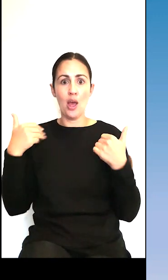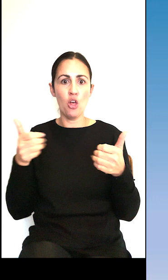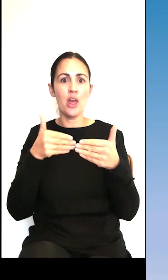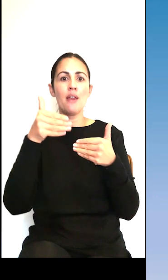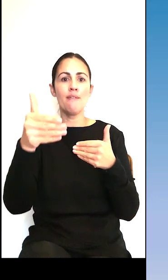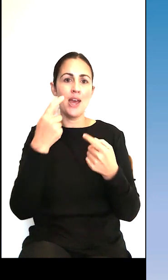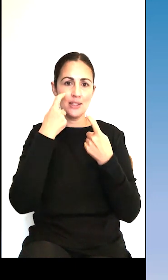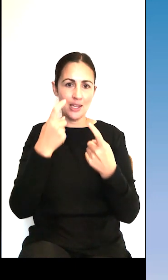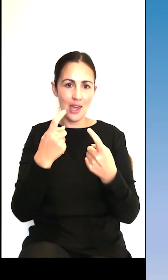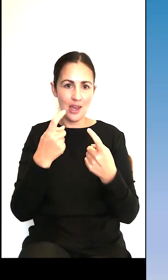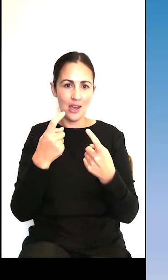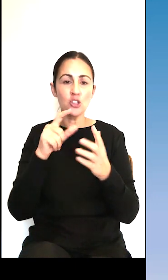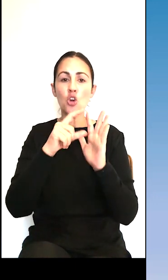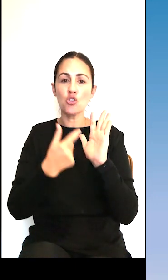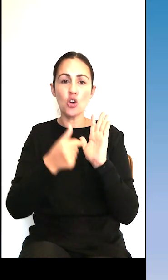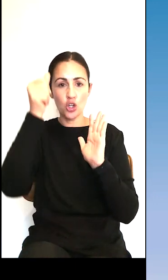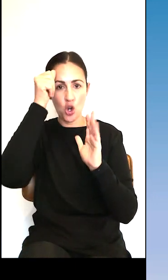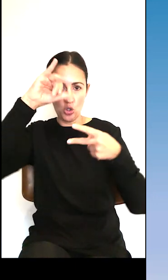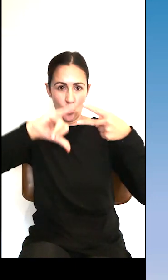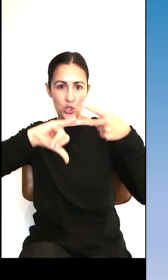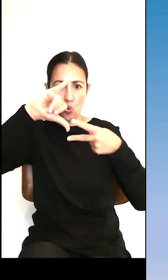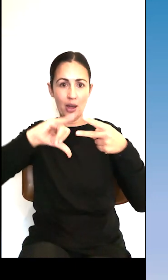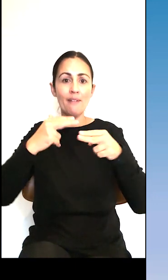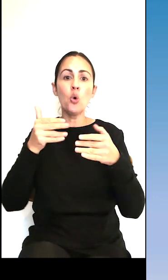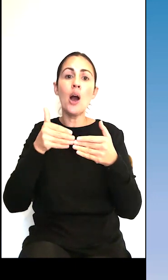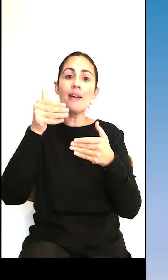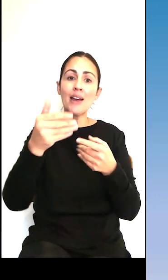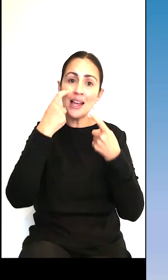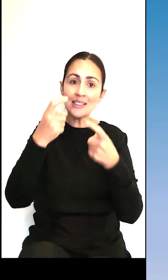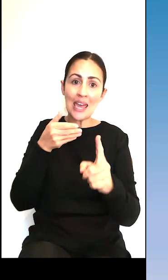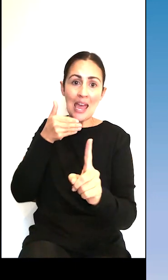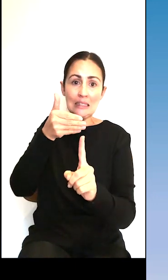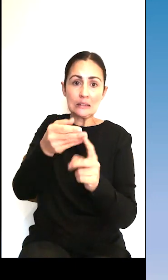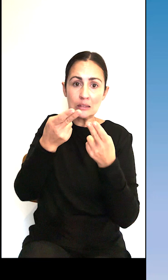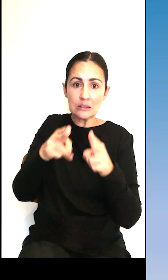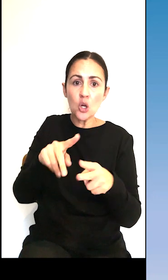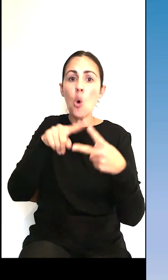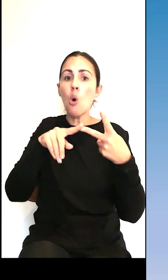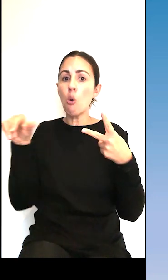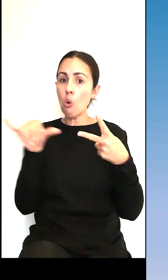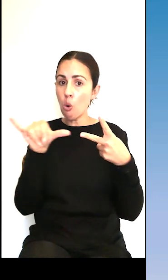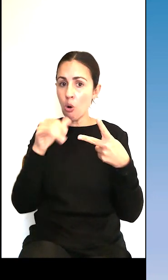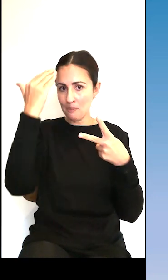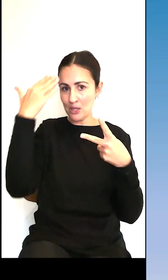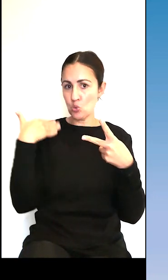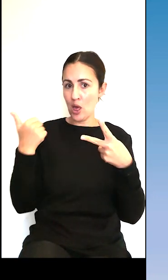it will look like an advance care planning document, but when they open it up, it can have that mental health advance directive information in there, and you